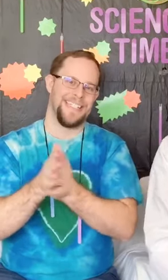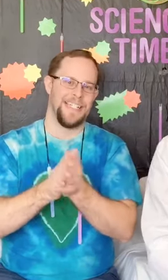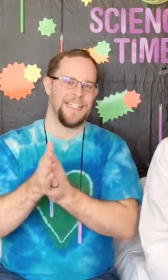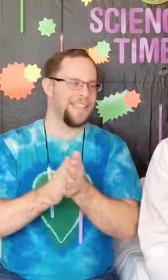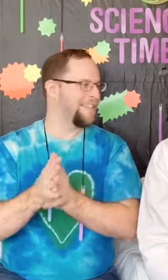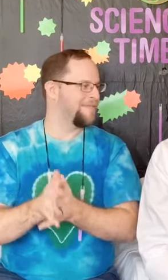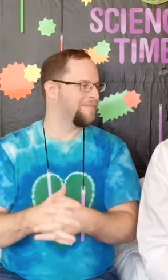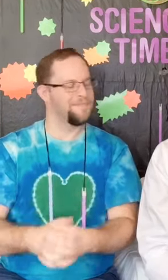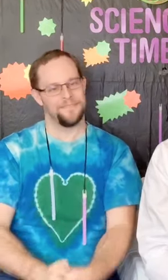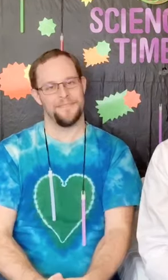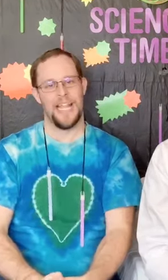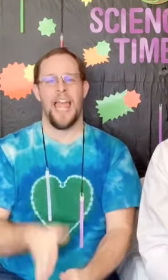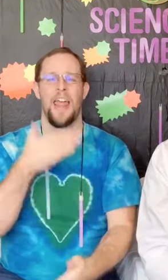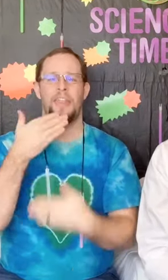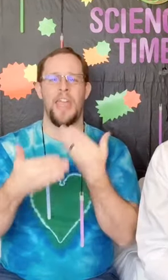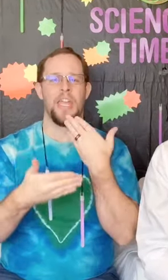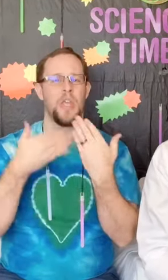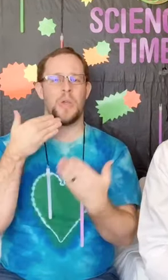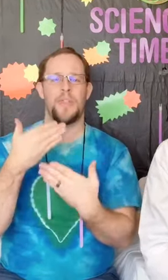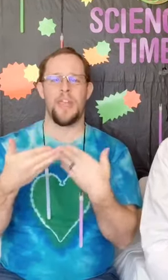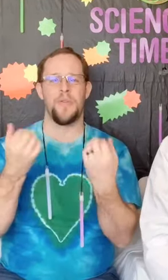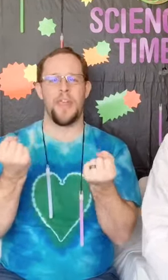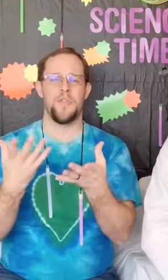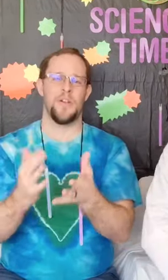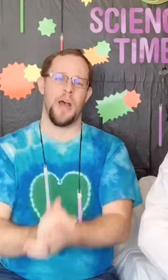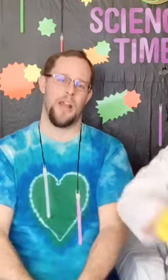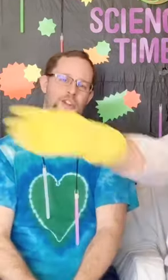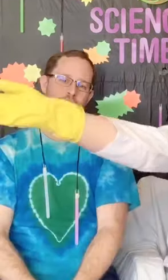I wanna thank everybody for joining us today! AARON: Thank you! Thank you, thank you so much!